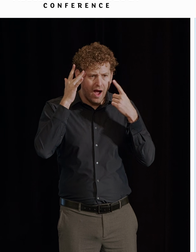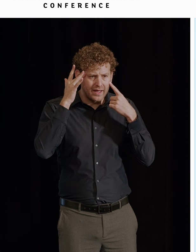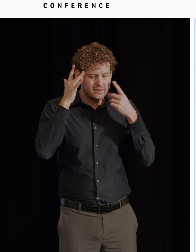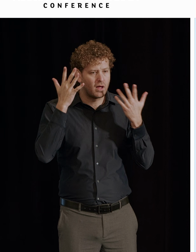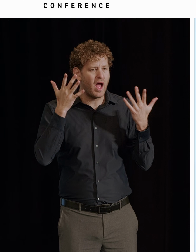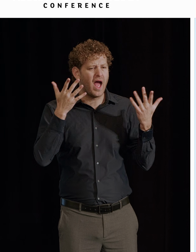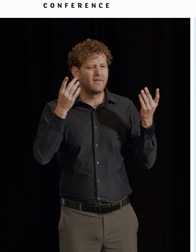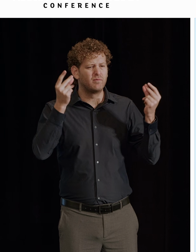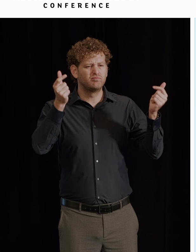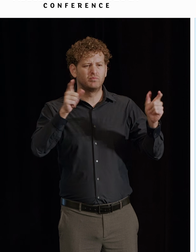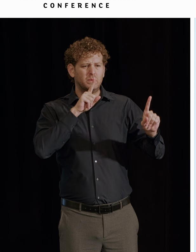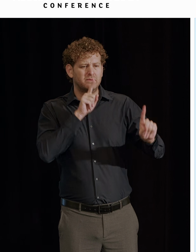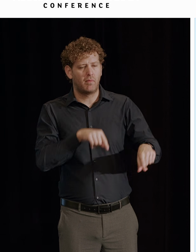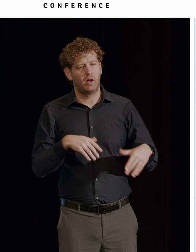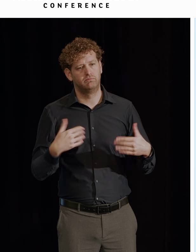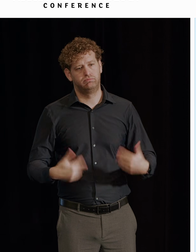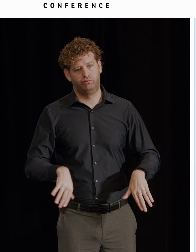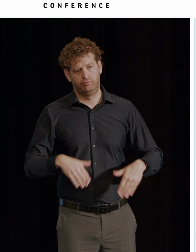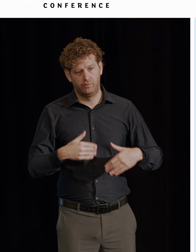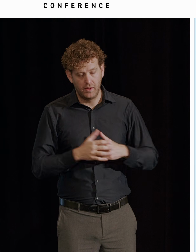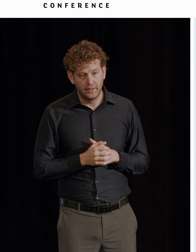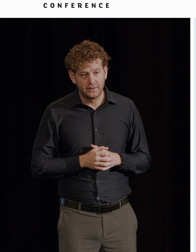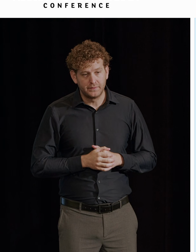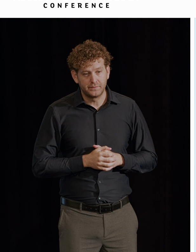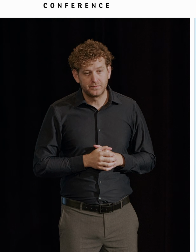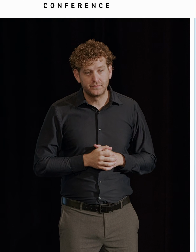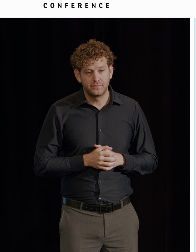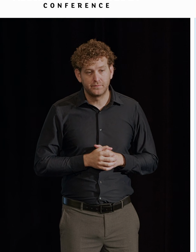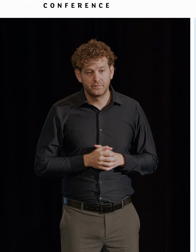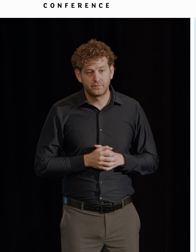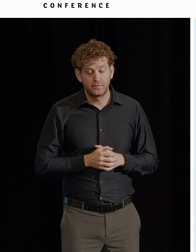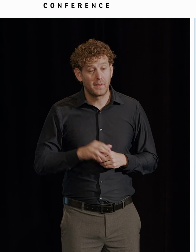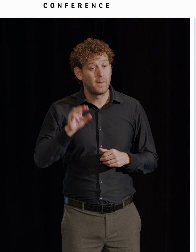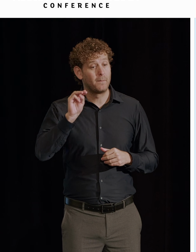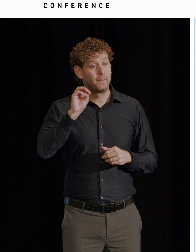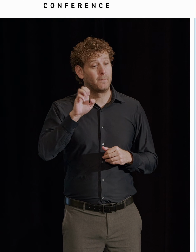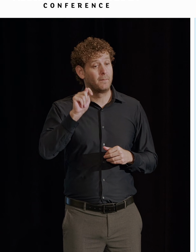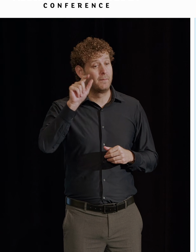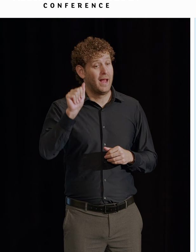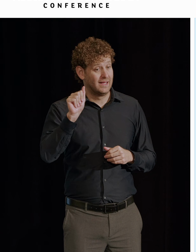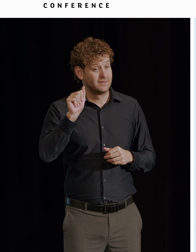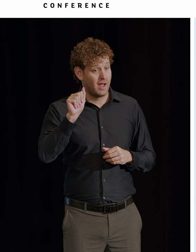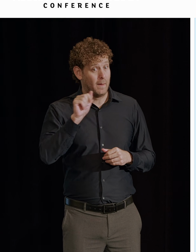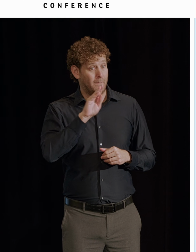But both Meta, as well as the Be My Eyes team, knew that this was just a starting point.